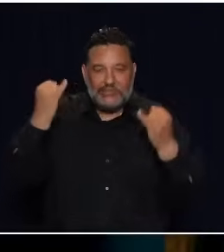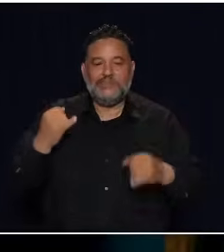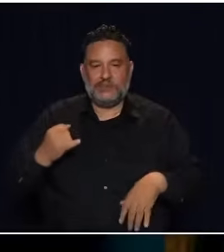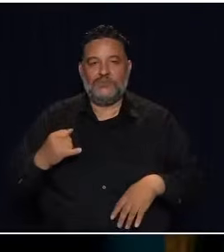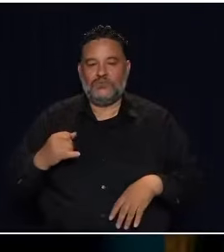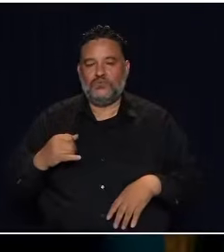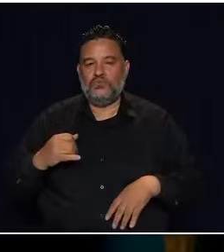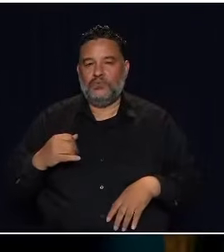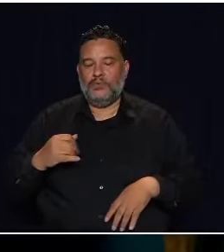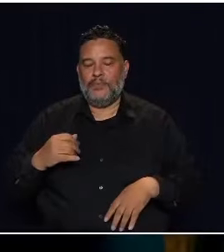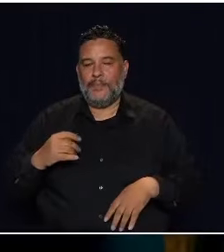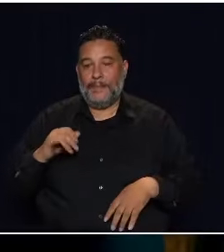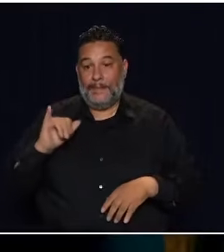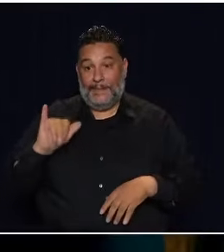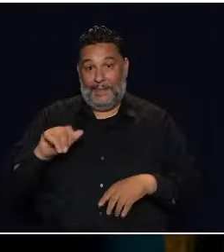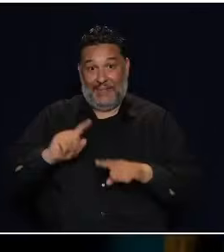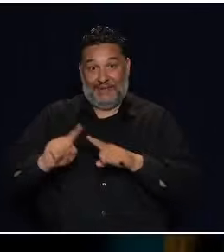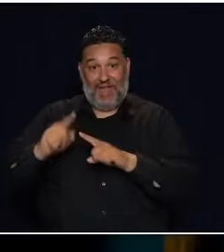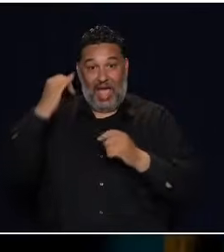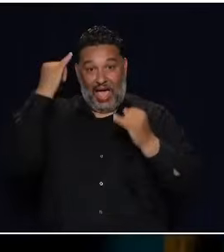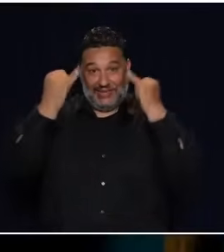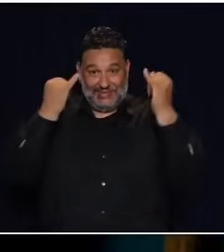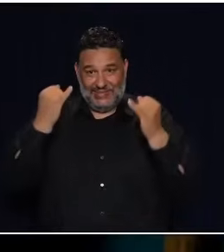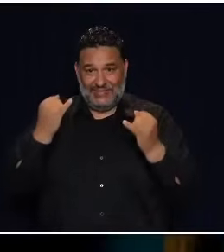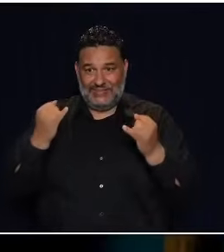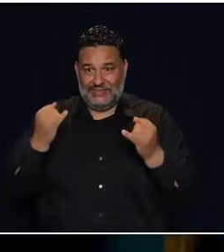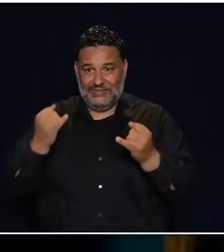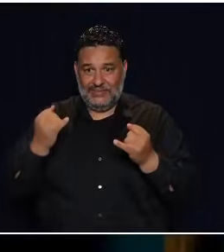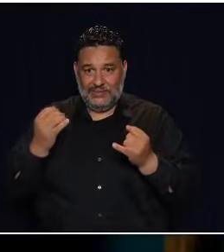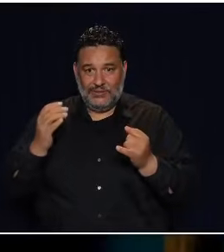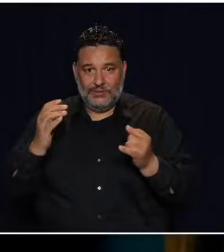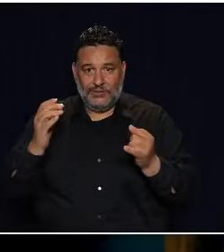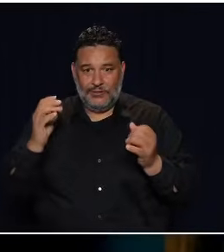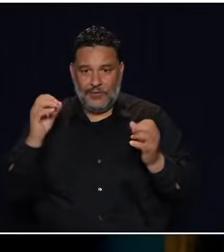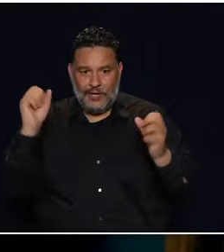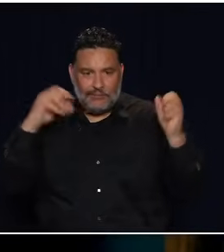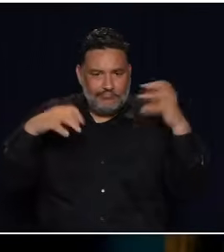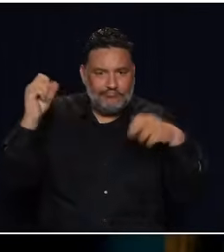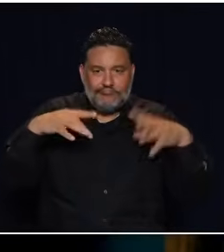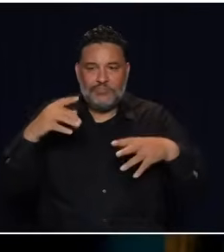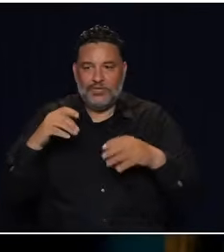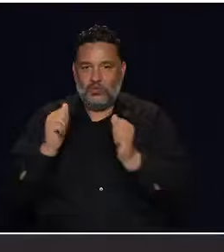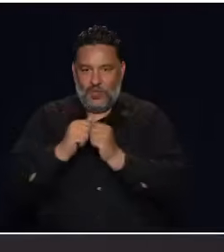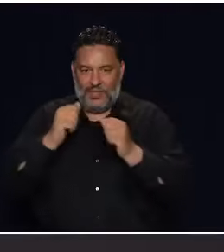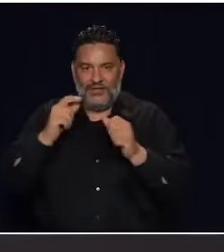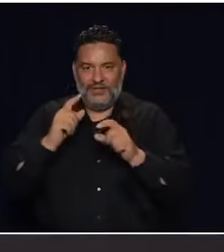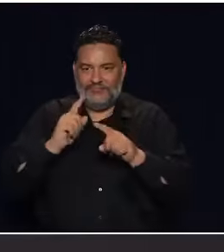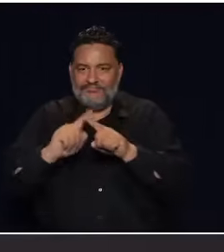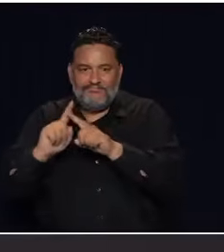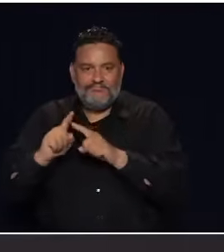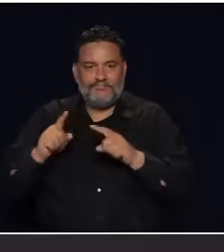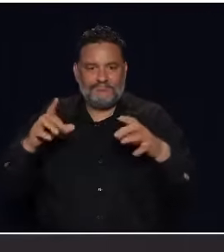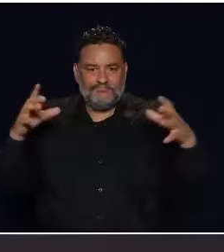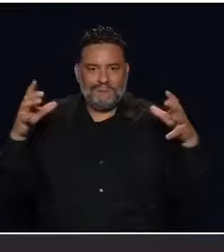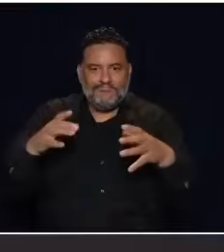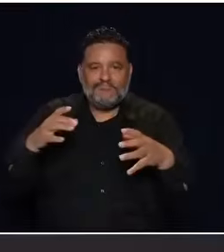PARTNERED WITH. BEING ABLE TO SEE THOSE THINGS COME FORWARD AND THOSE IDEAS